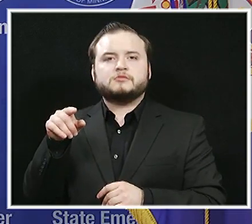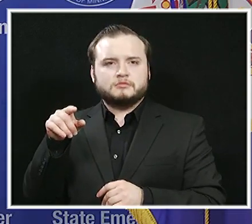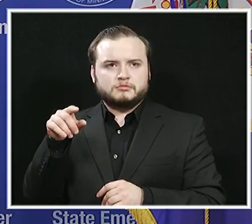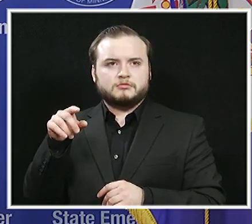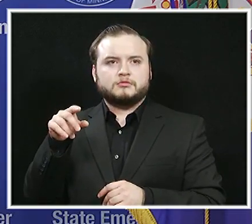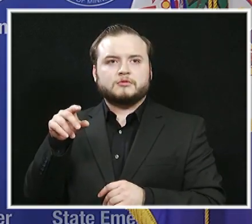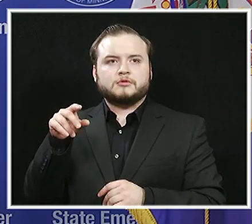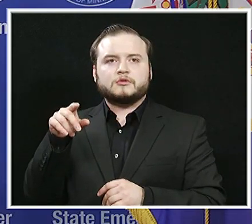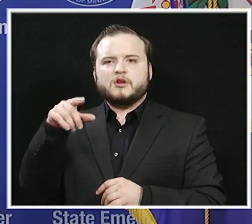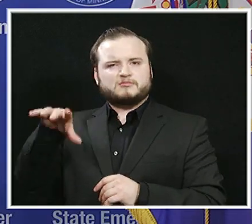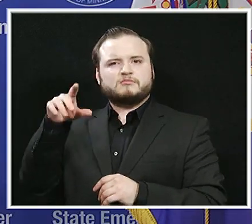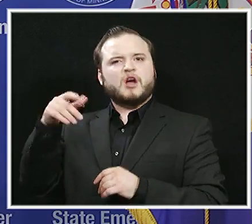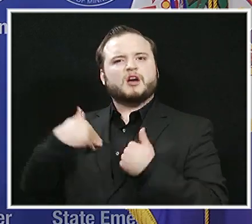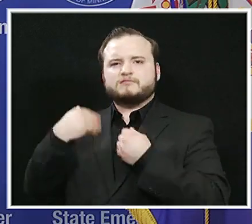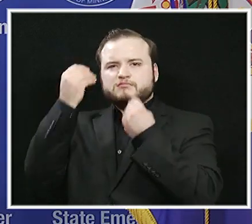we used New in. As a template and